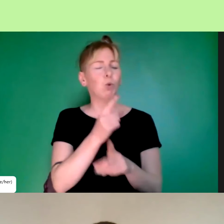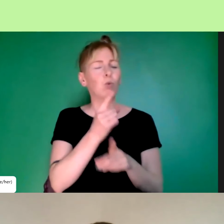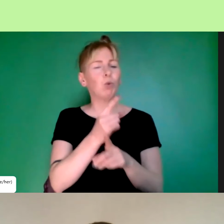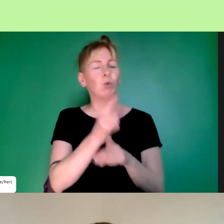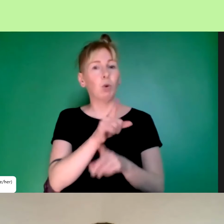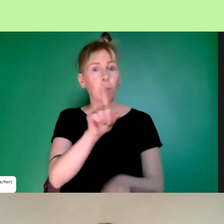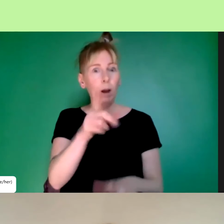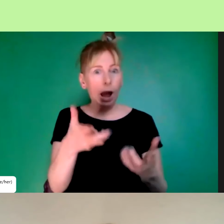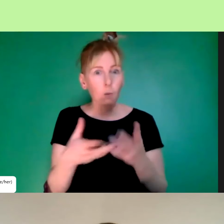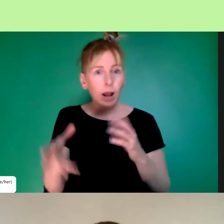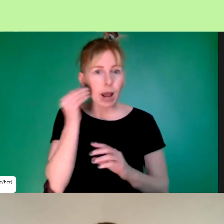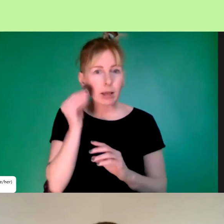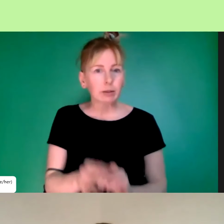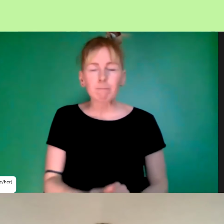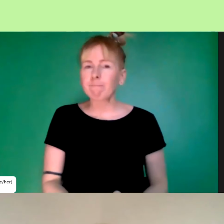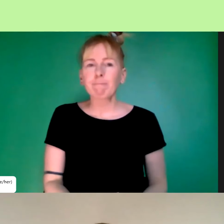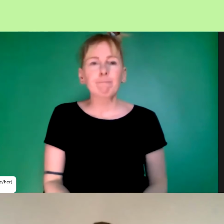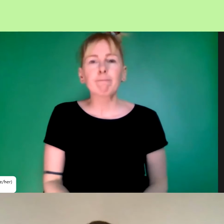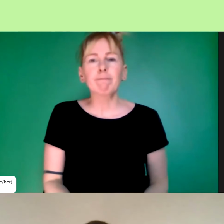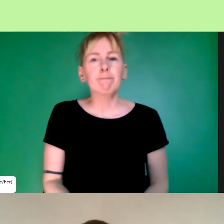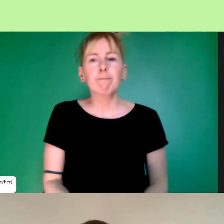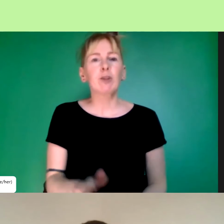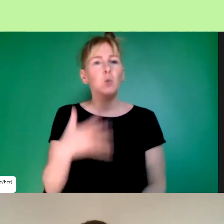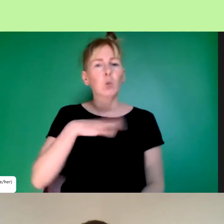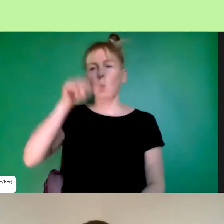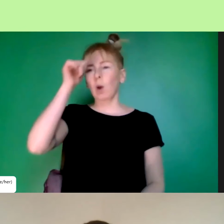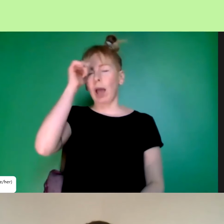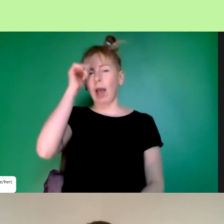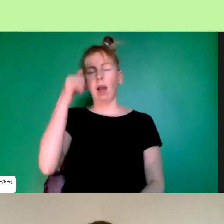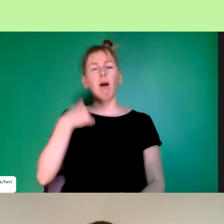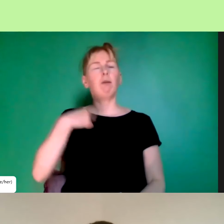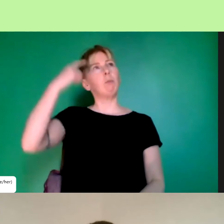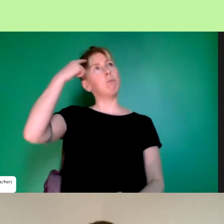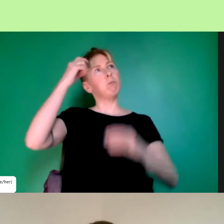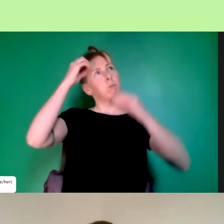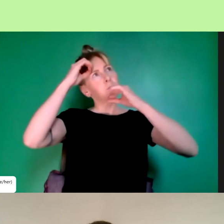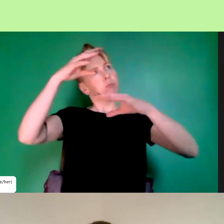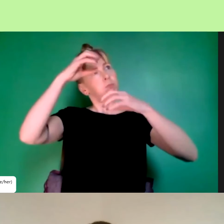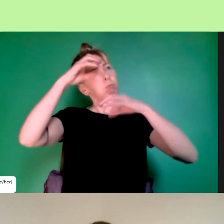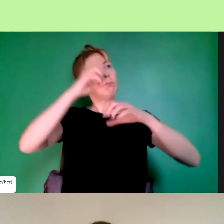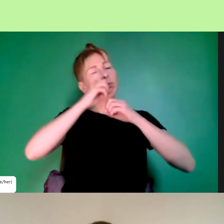speak out for yourself, but and that has been at the expense of listening and I think, you